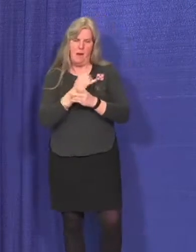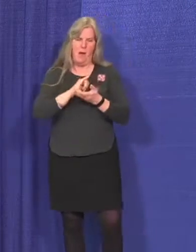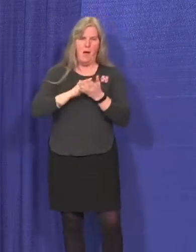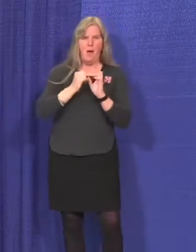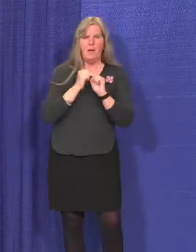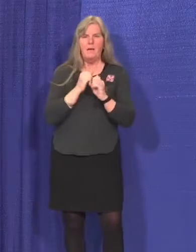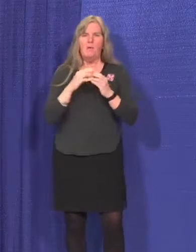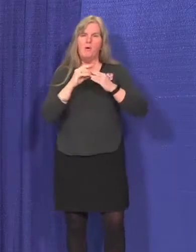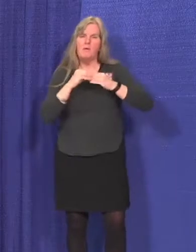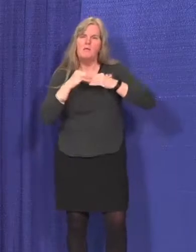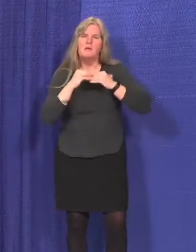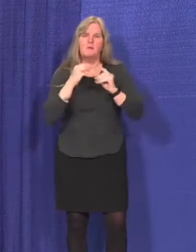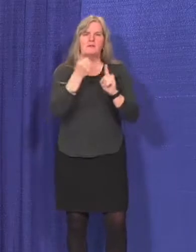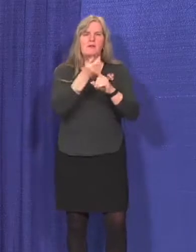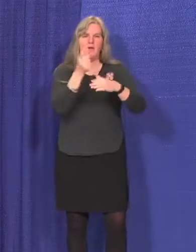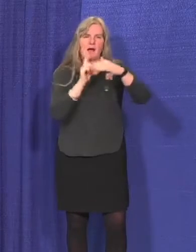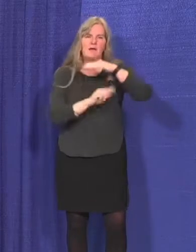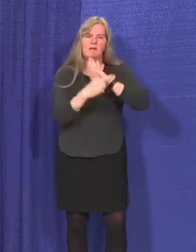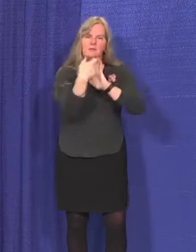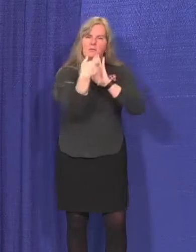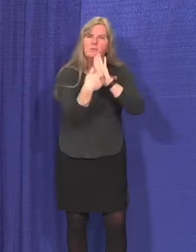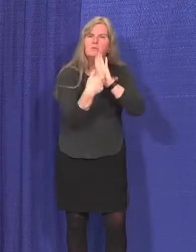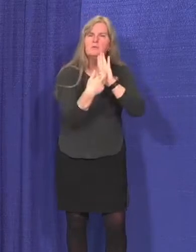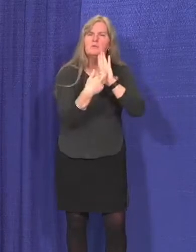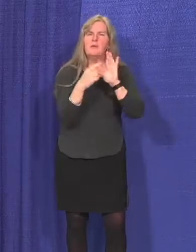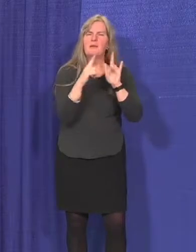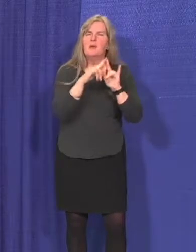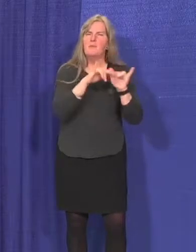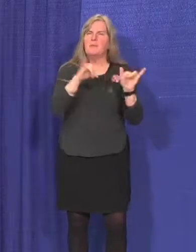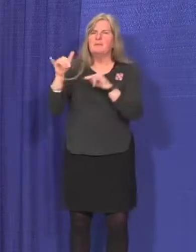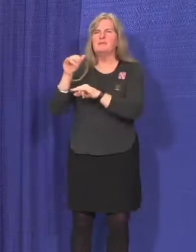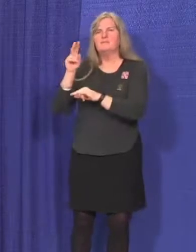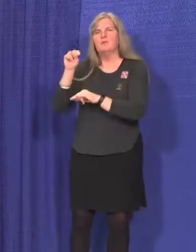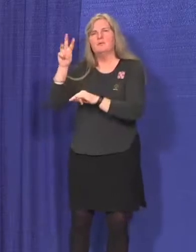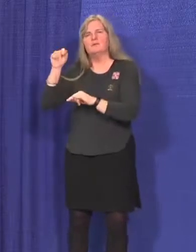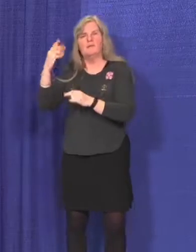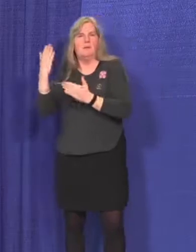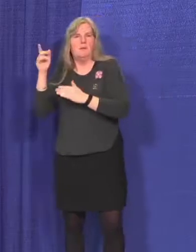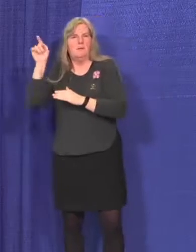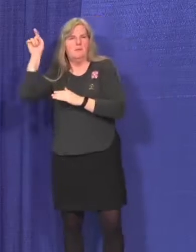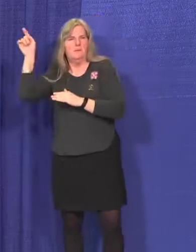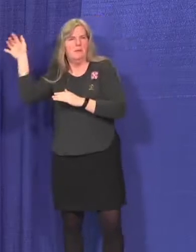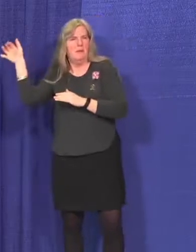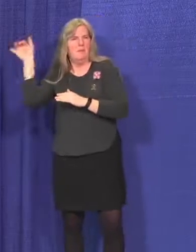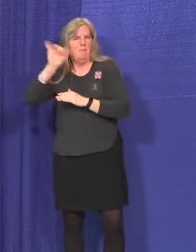take to ease restrictions. While we are not in a position